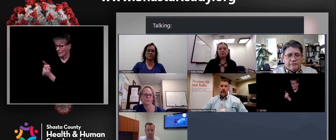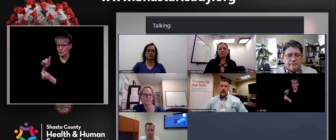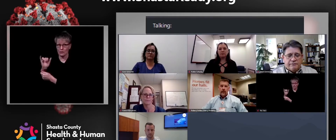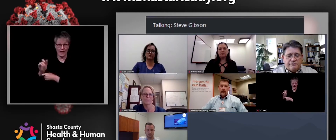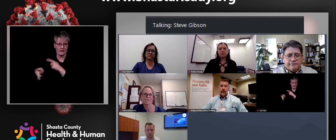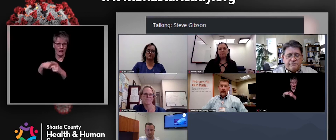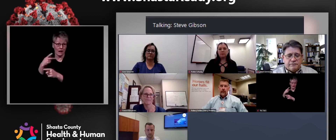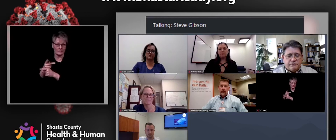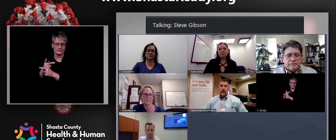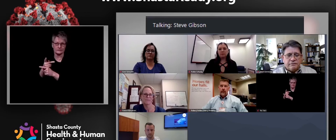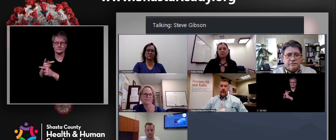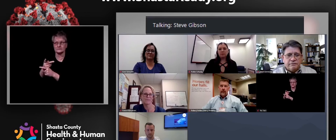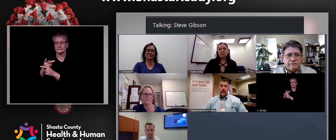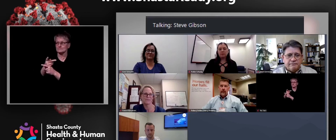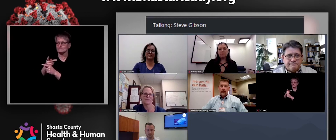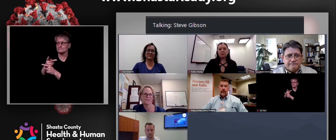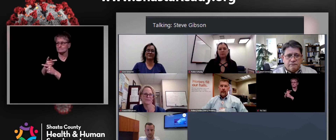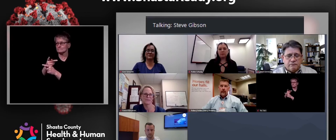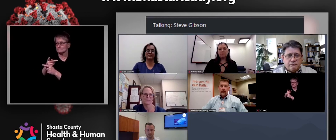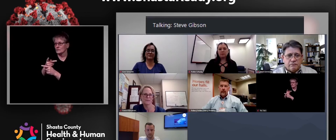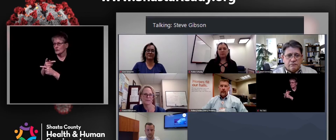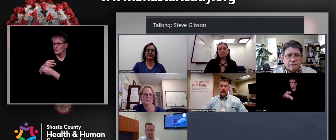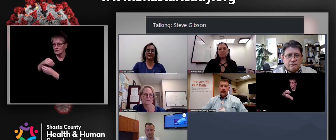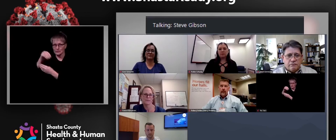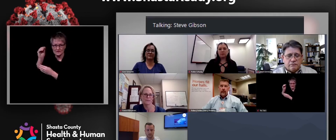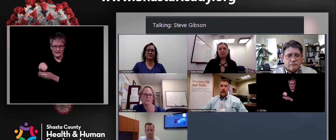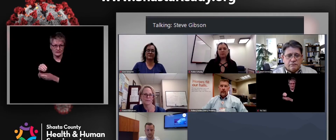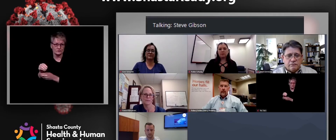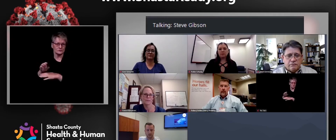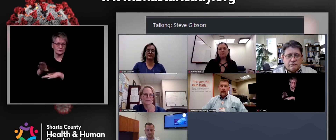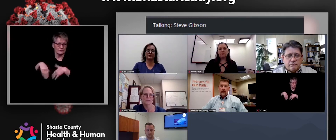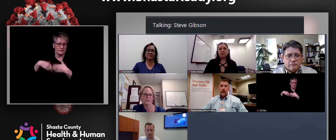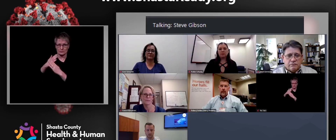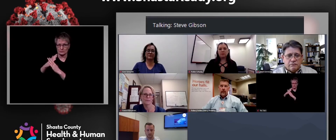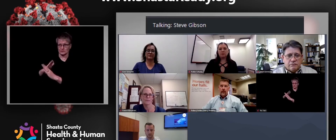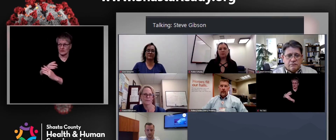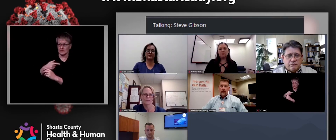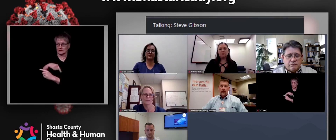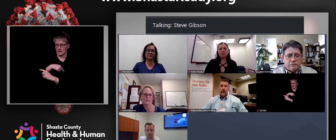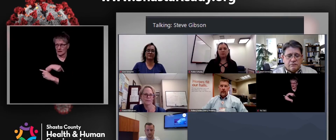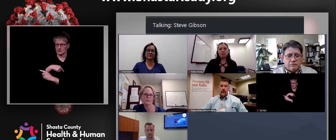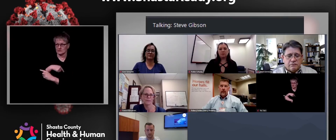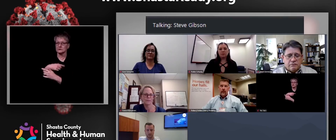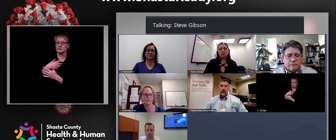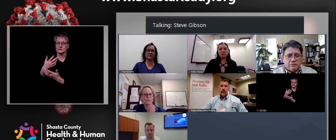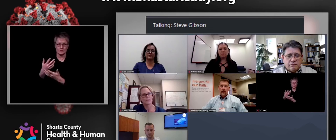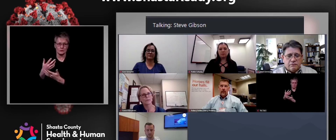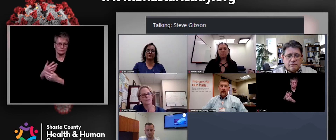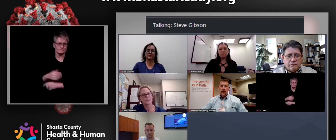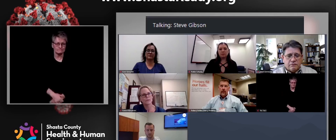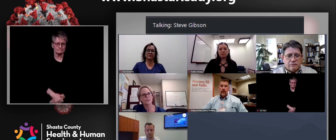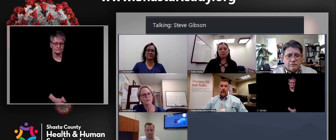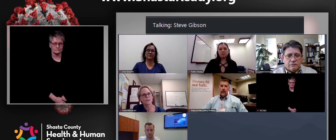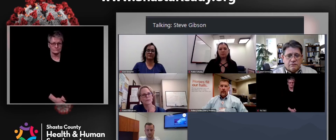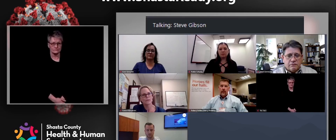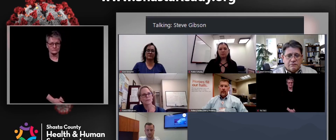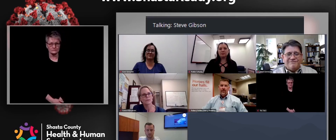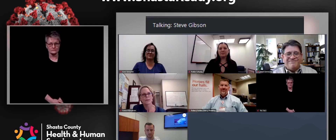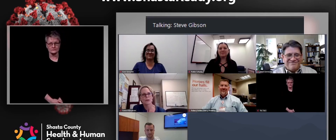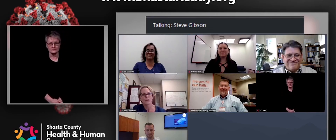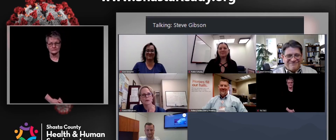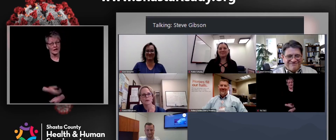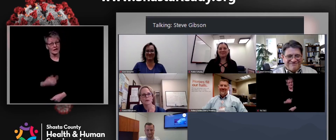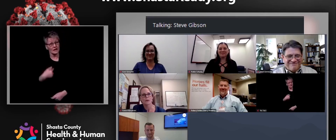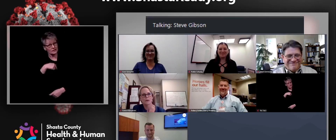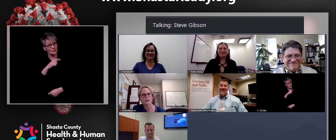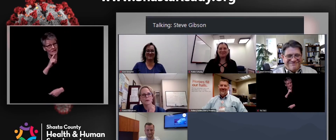Another unrelated question, Dr. Ramstrom. Did we accidentally defeat the flu this year?